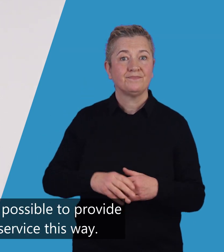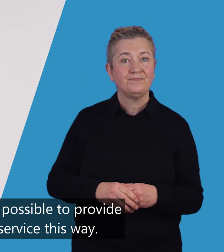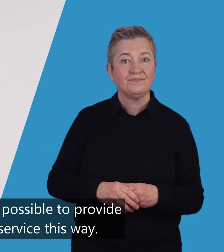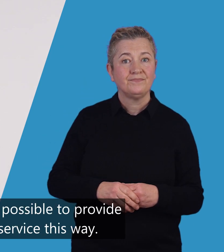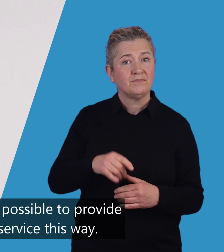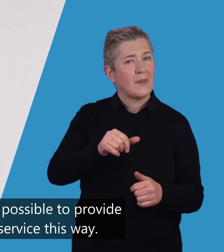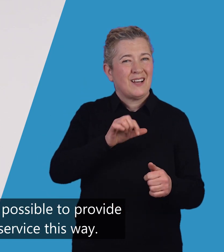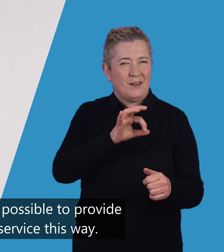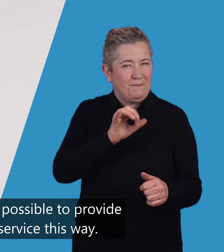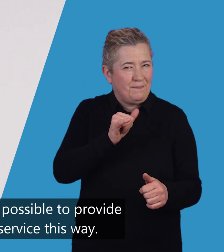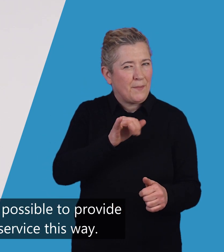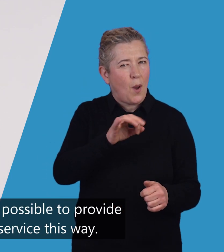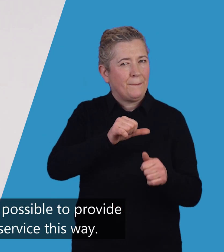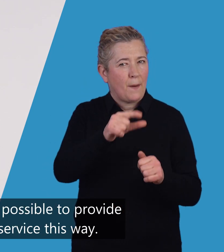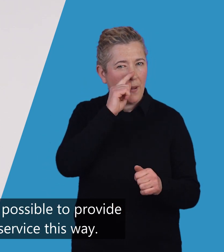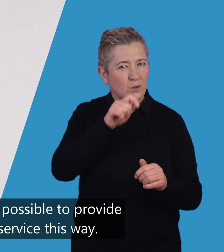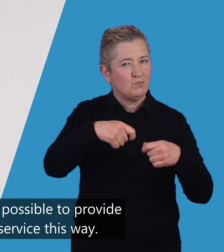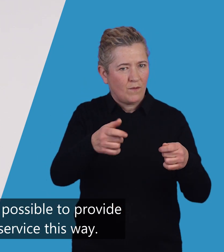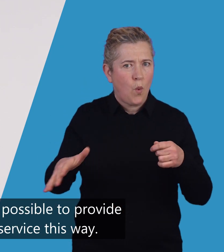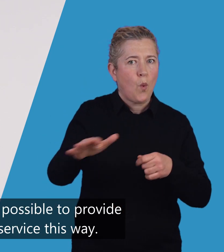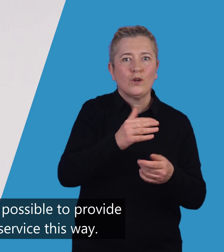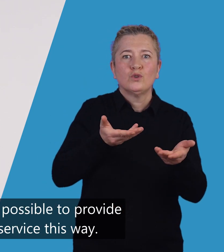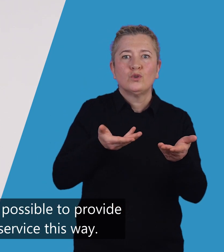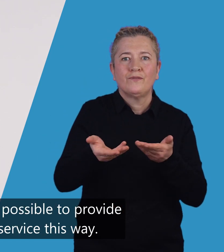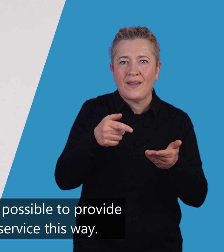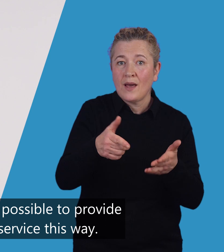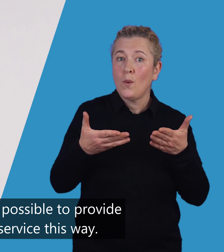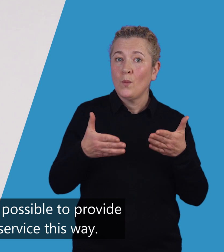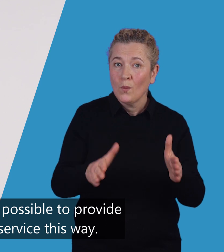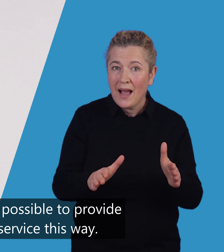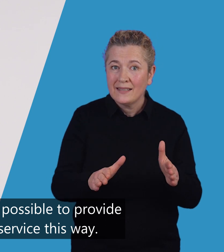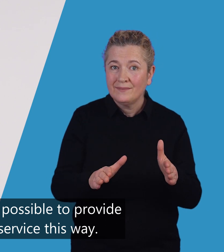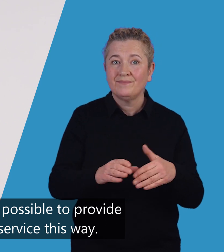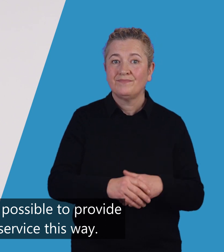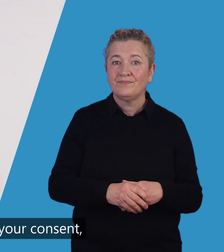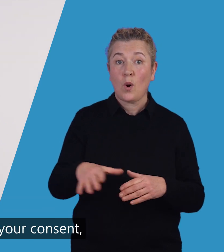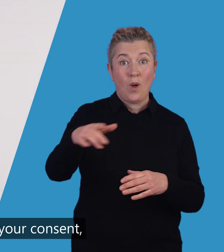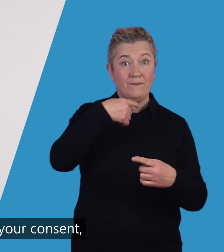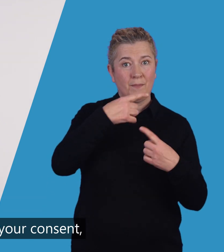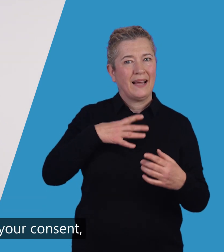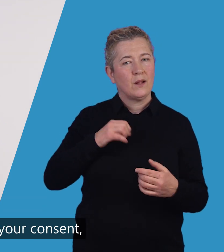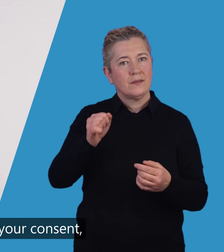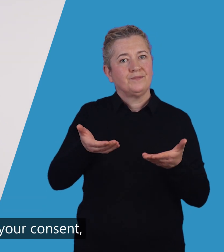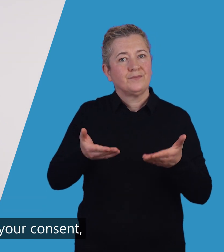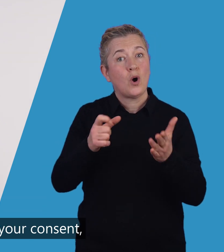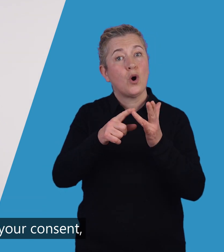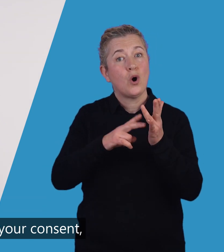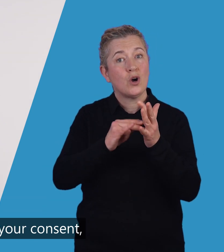However, it may not always be possible to provide you with all aspects of the service this way. All information requires your consent,